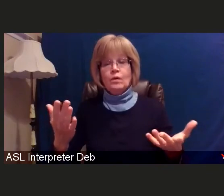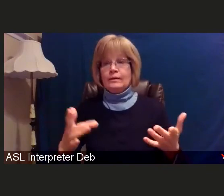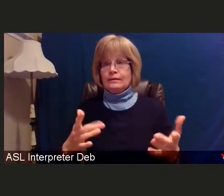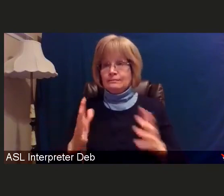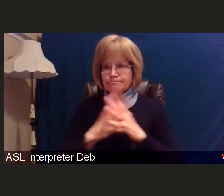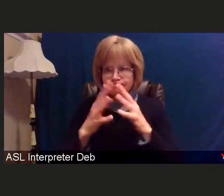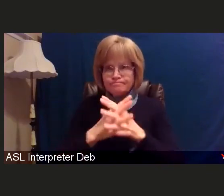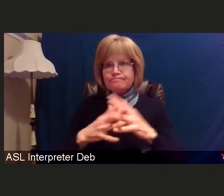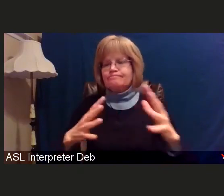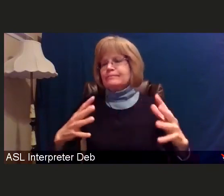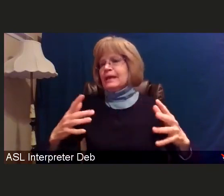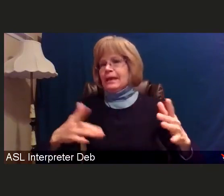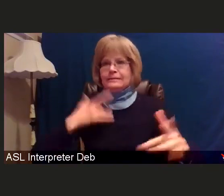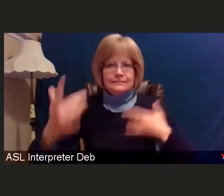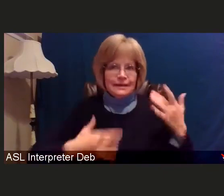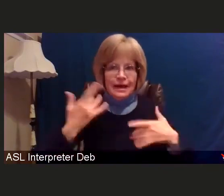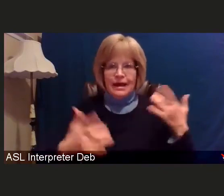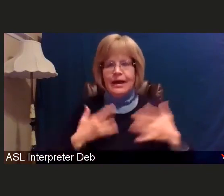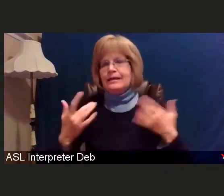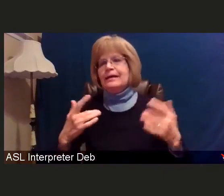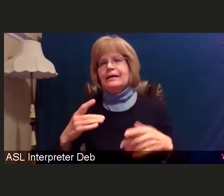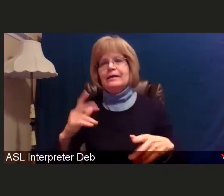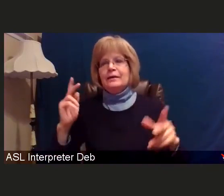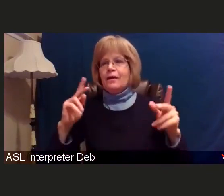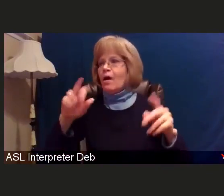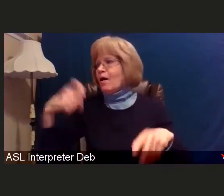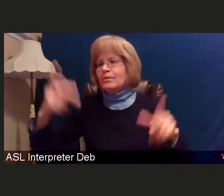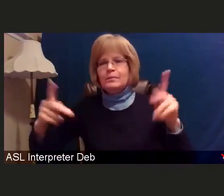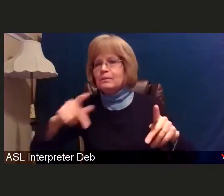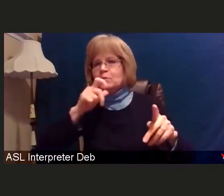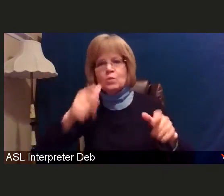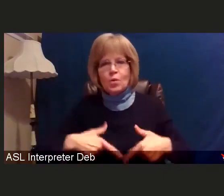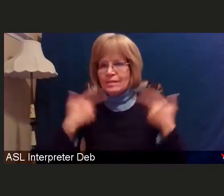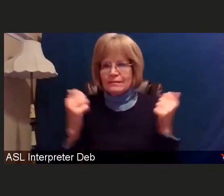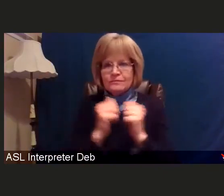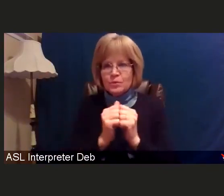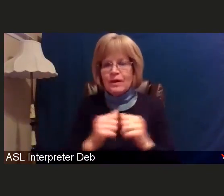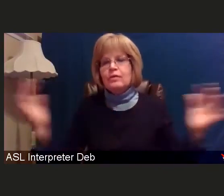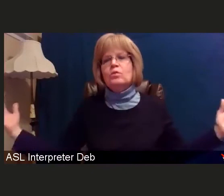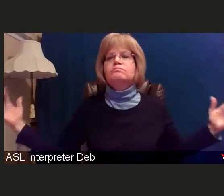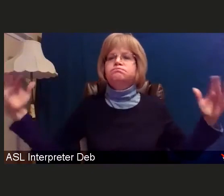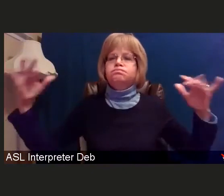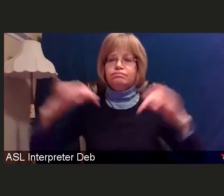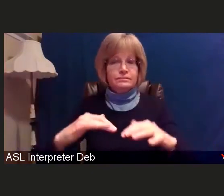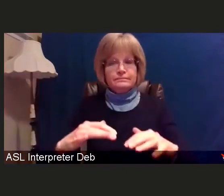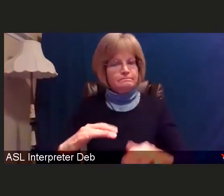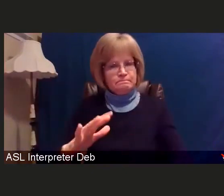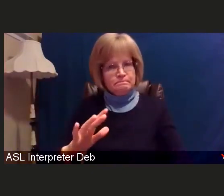where people from maybe not in your household are there, but it's really important to continue to do